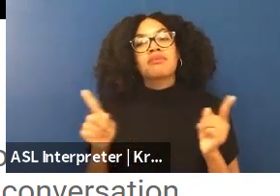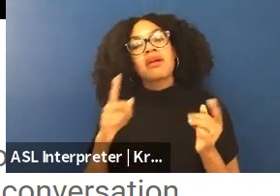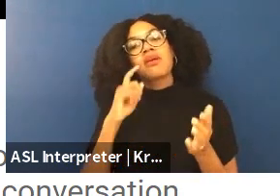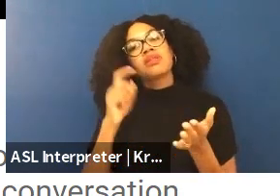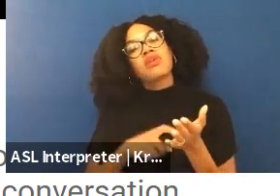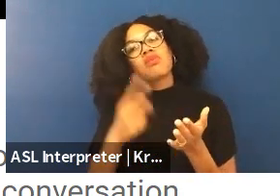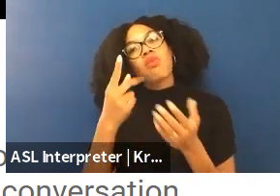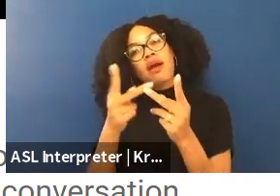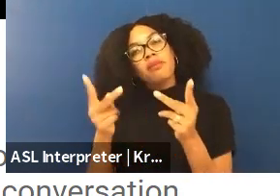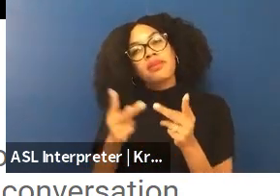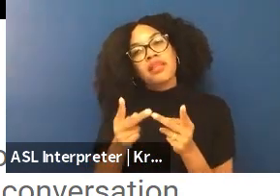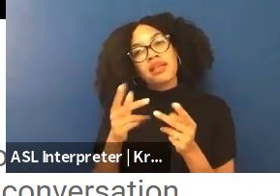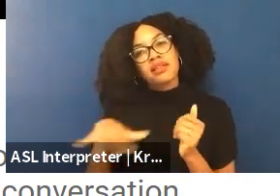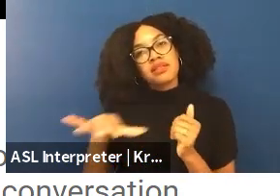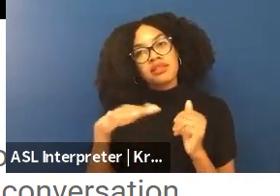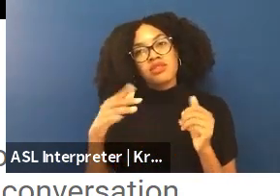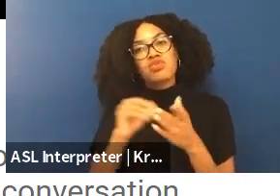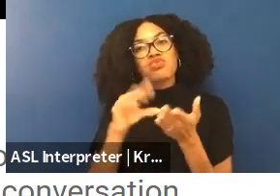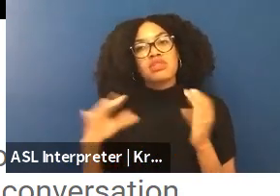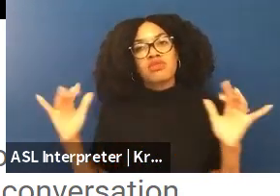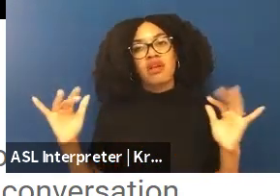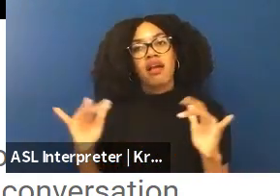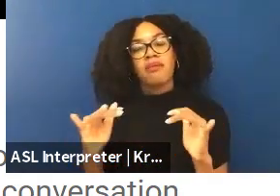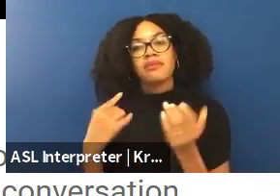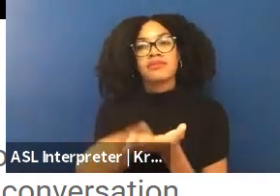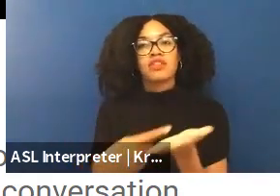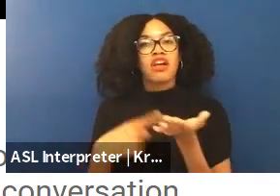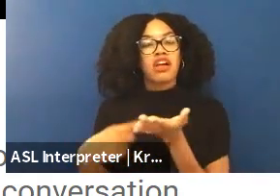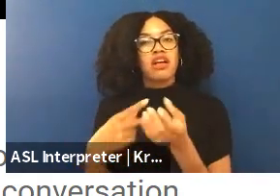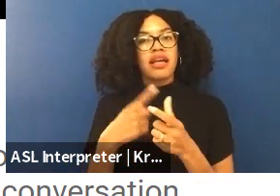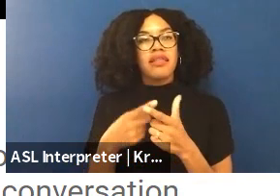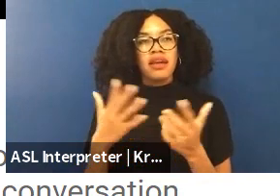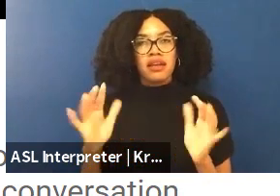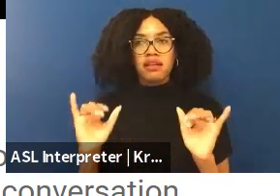talk about where they were in school. Sometimes school can't happen because life is happening,